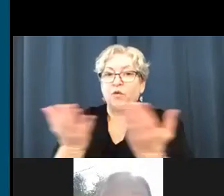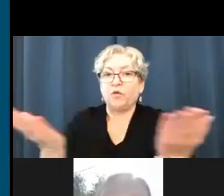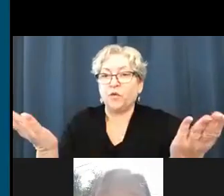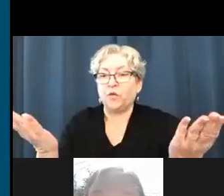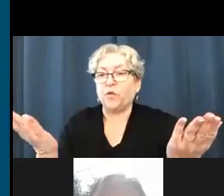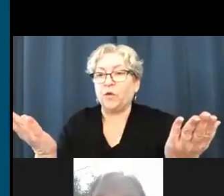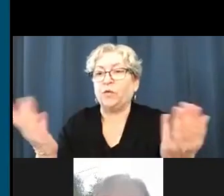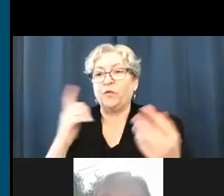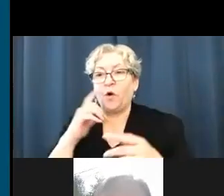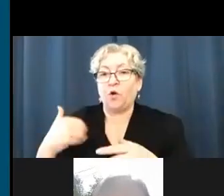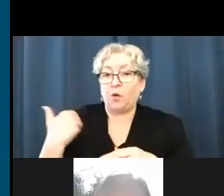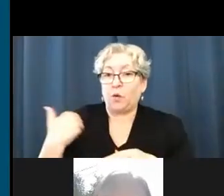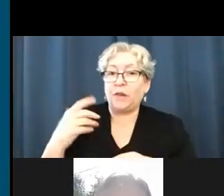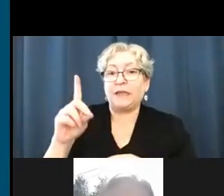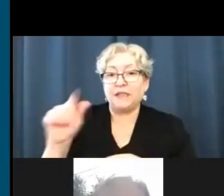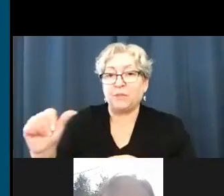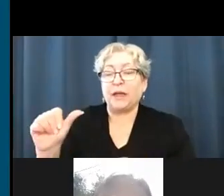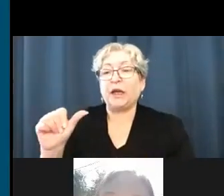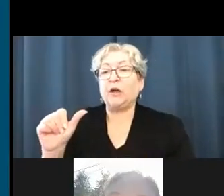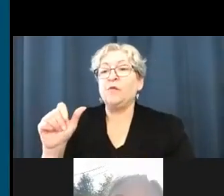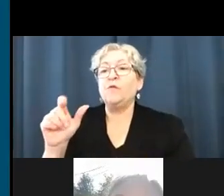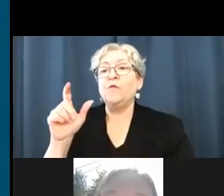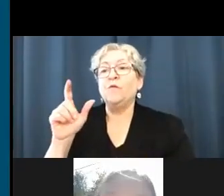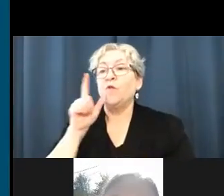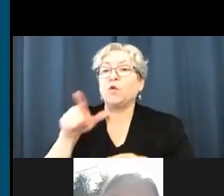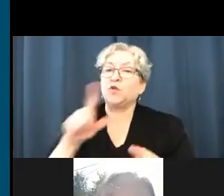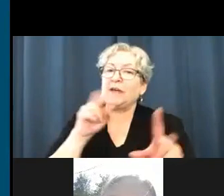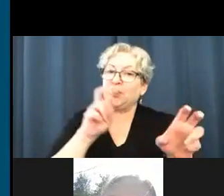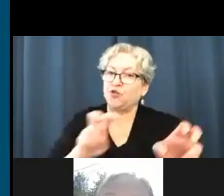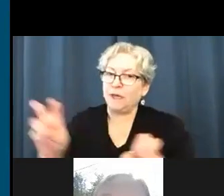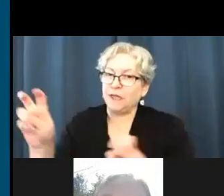and their families in transition. We are here with my friends